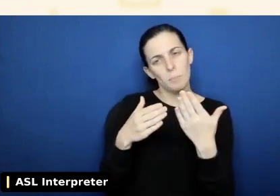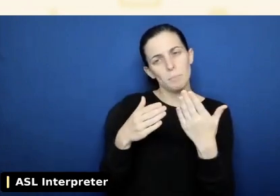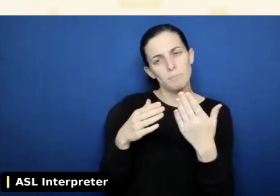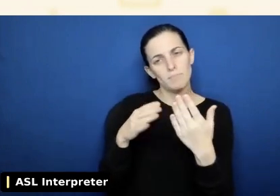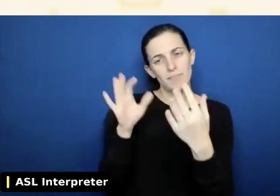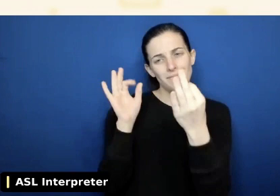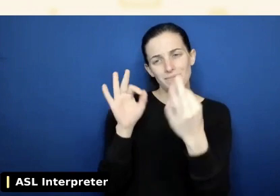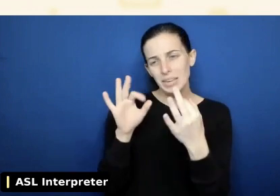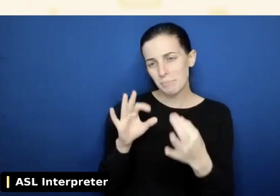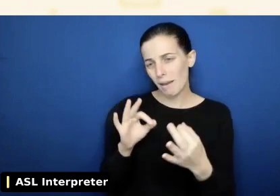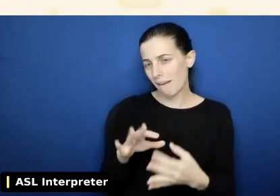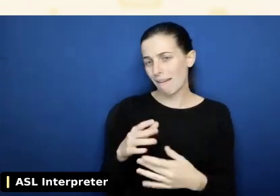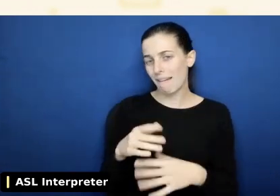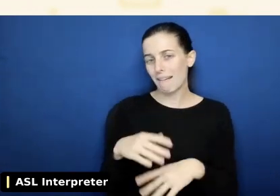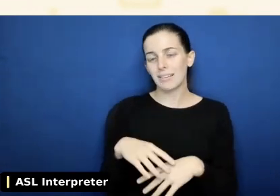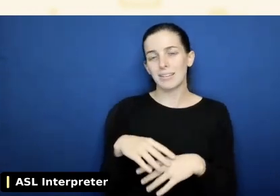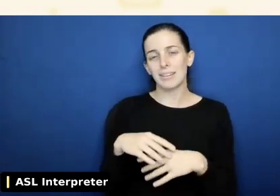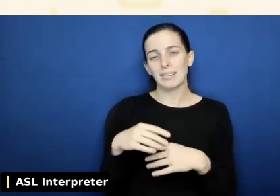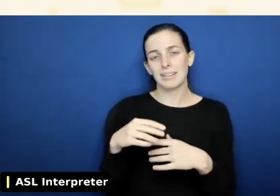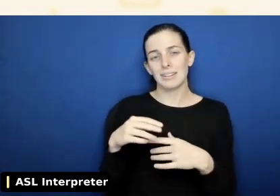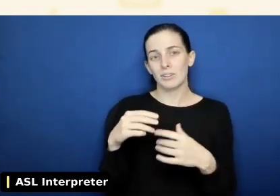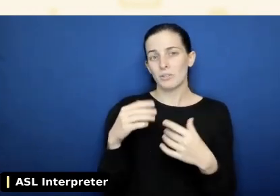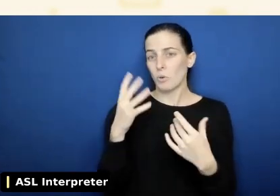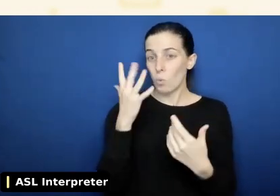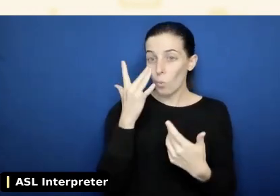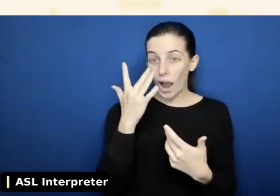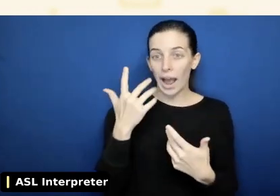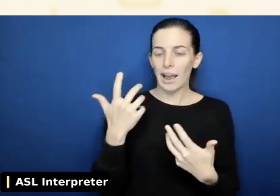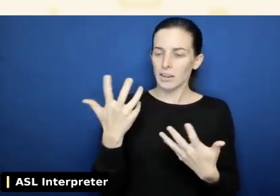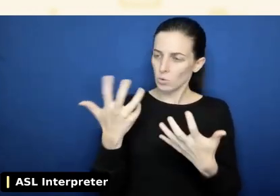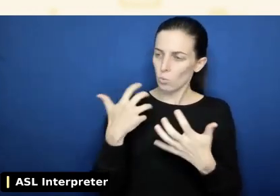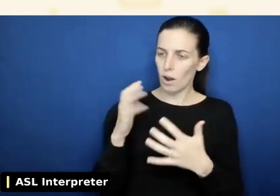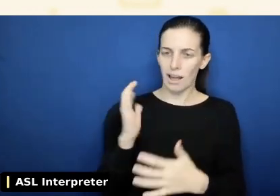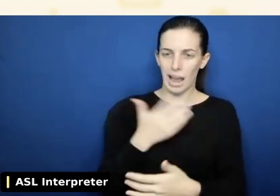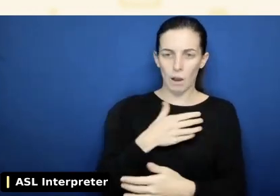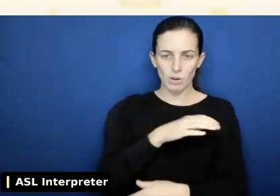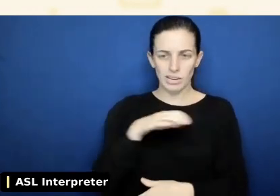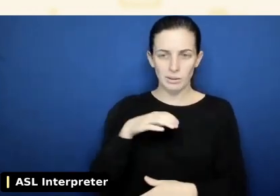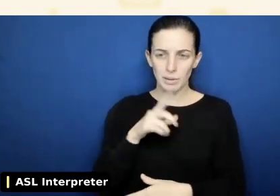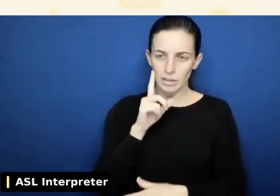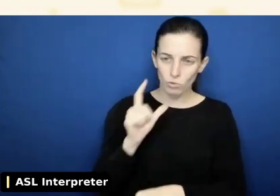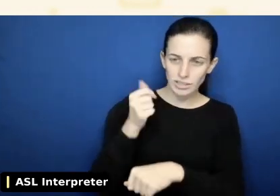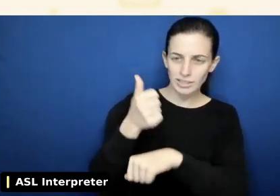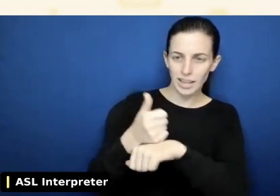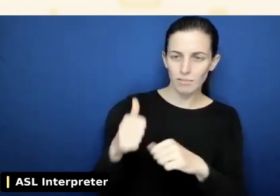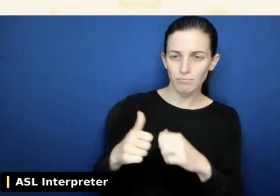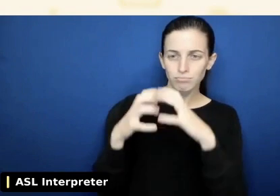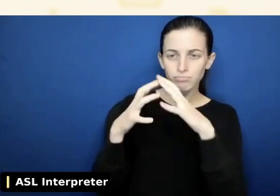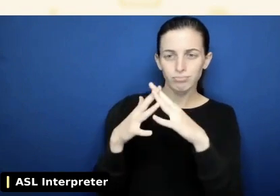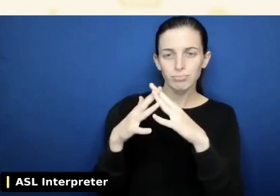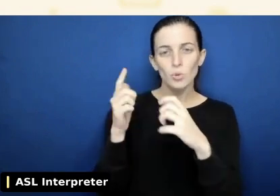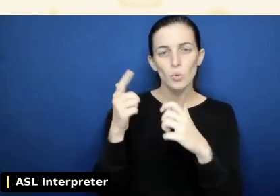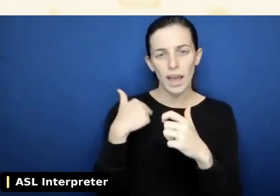so that we have a diverse planning committee for when you're selecting, et cetera.